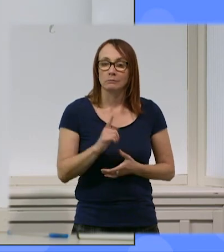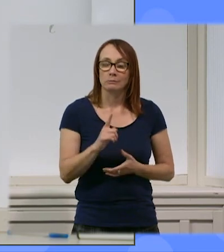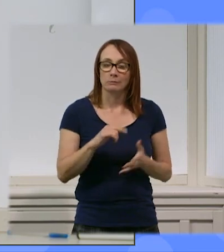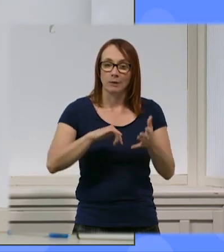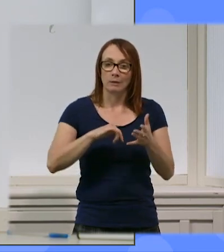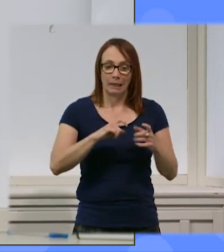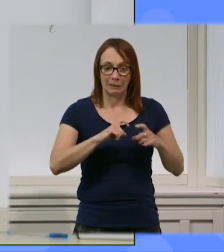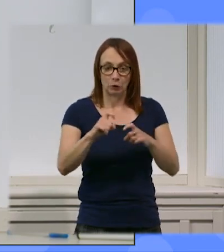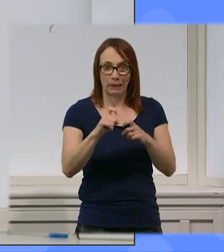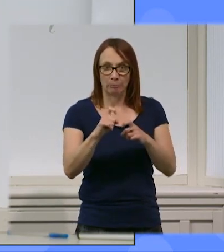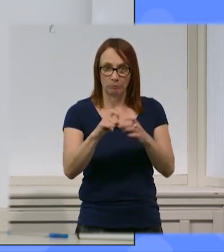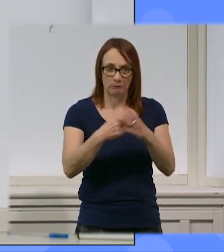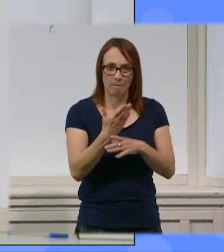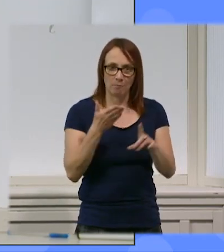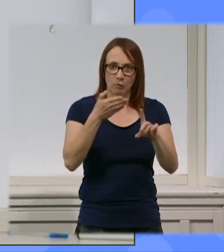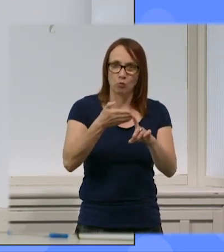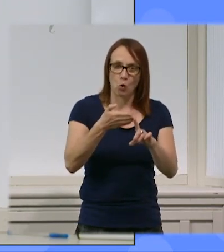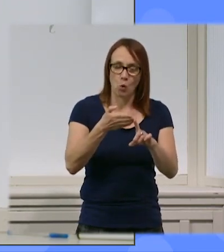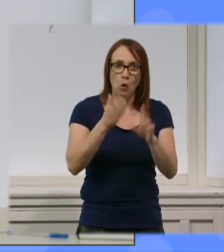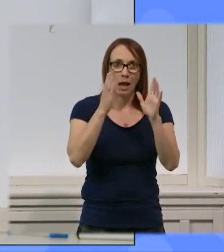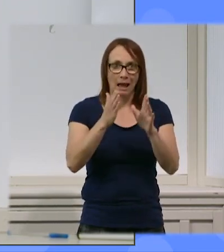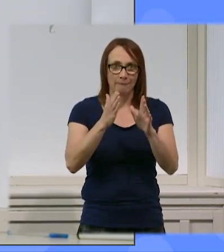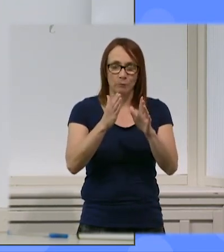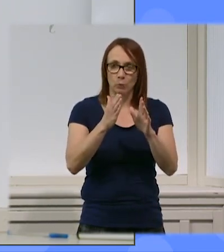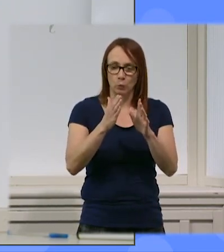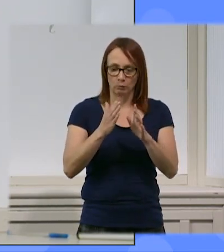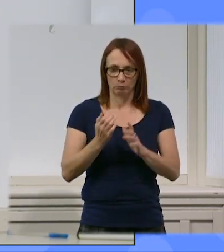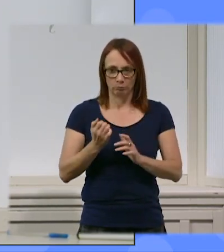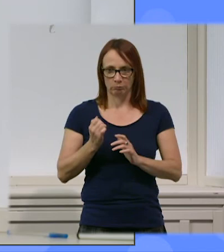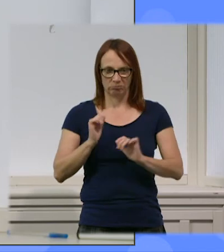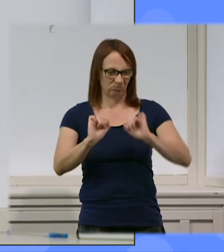required to be developed locally so each country needs to get involved in how